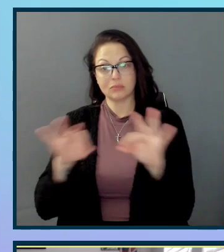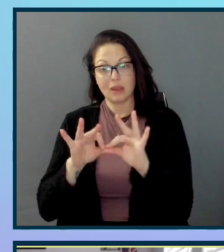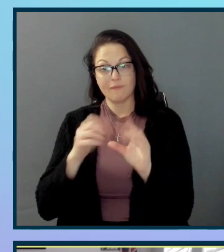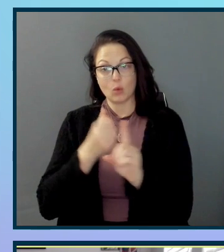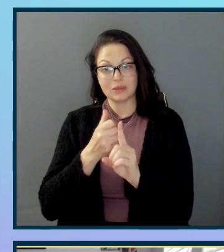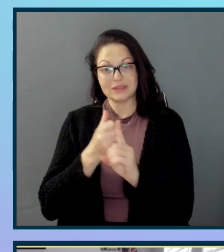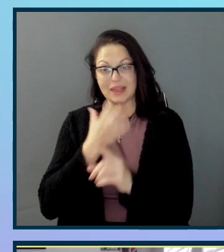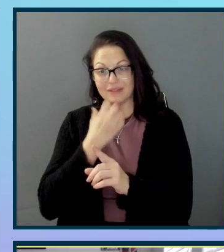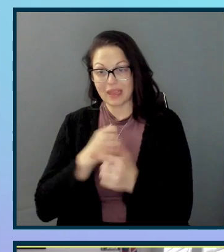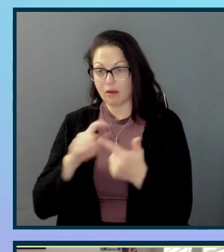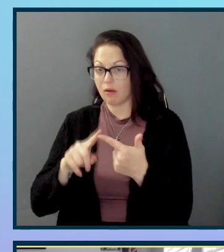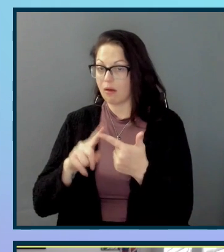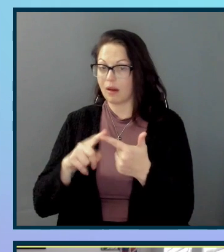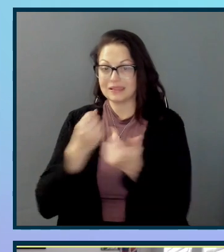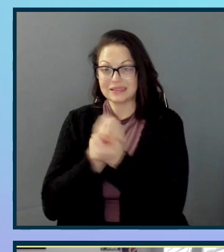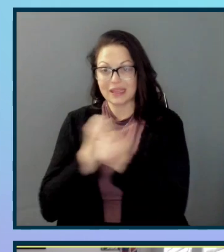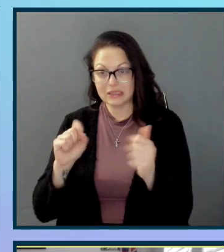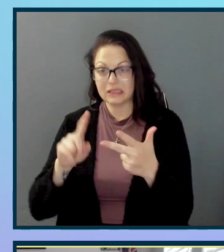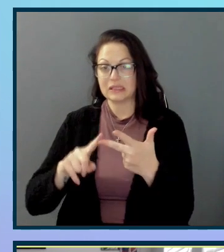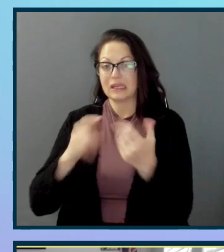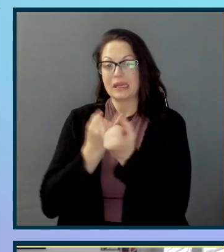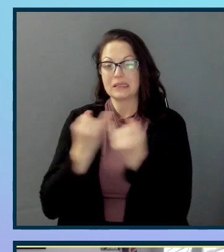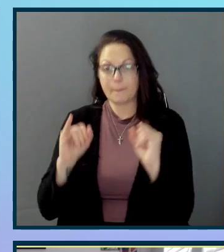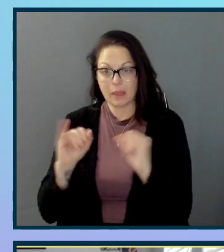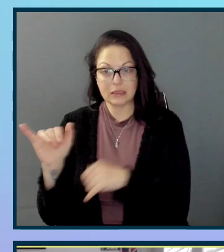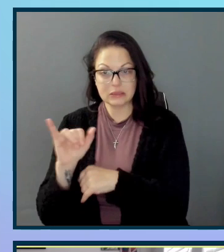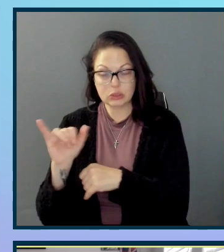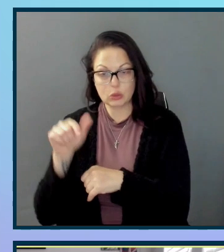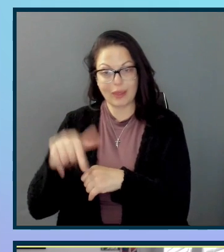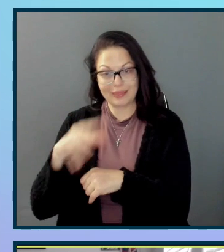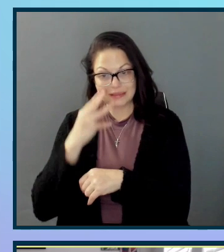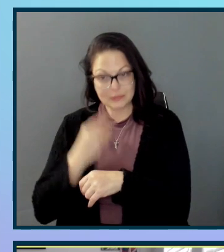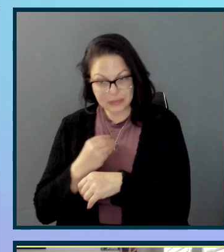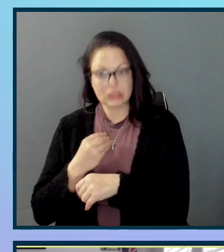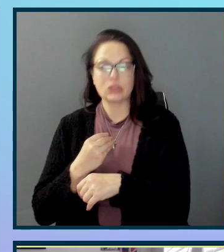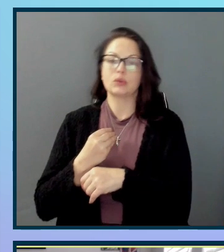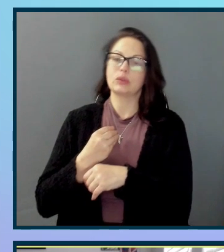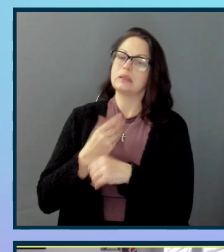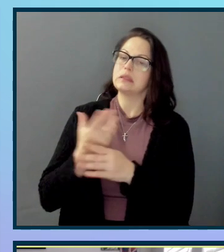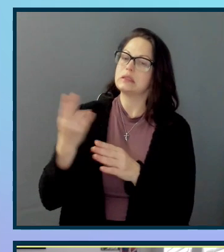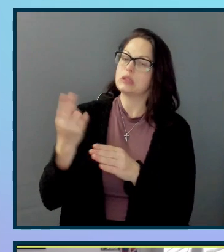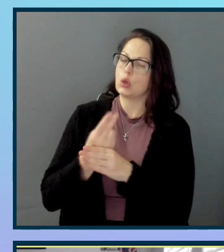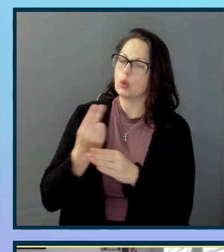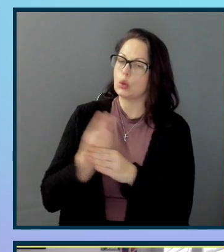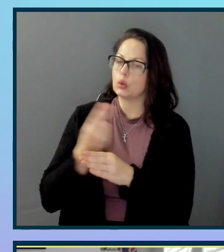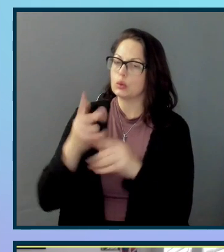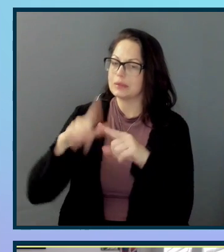for safety, for independence. And these experiences are used and depended on by everyone.